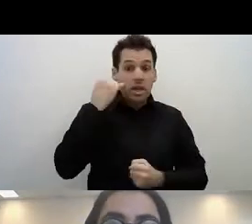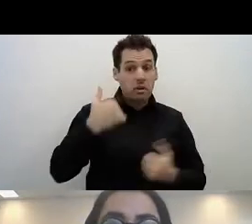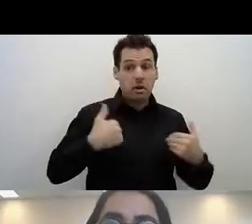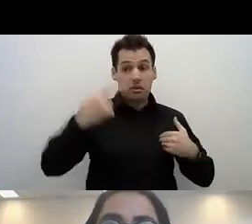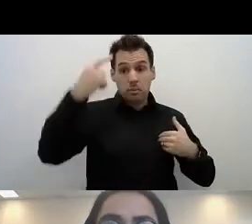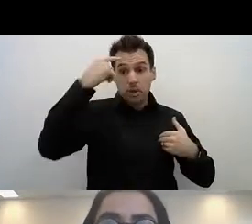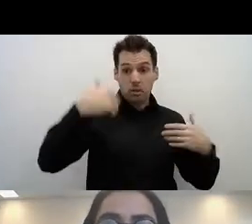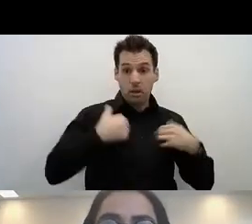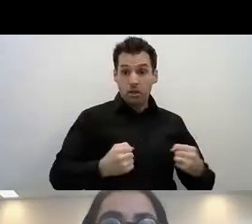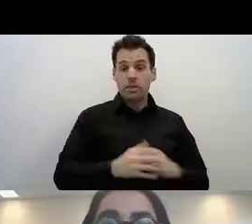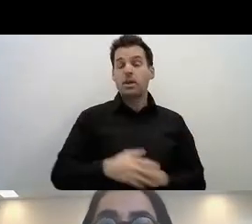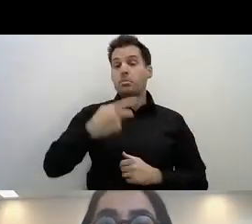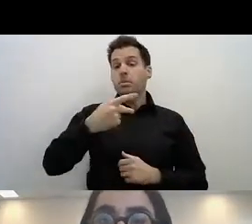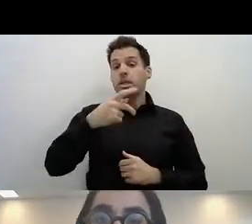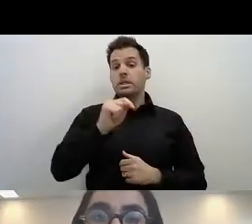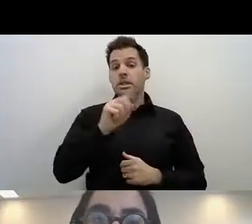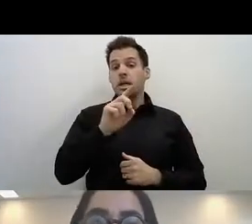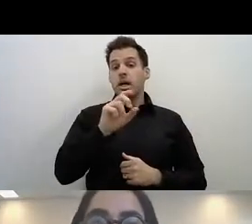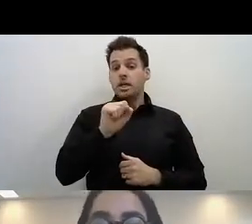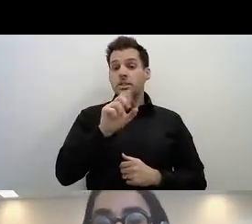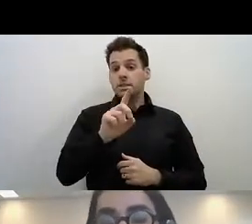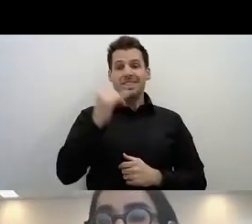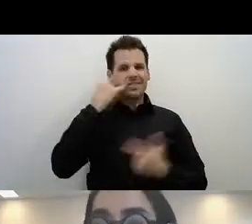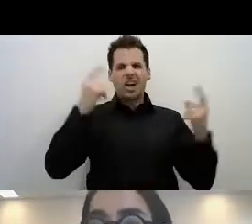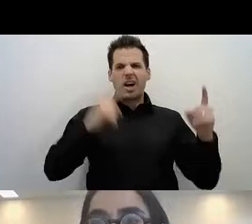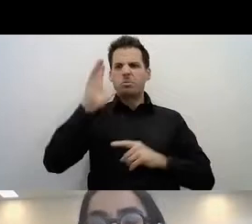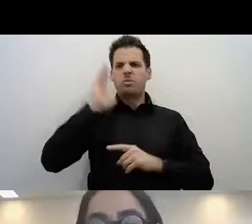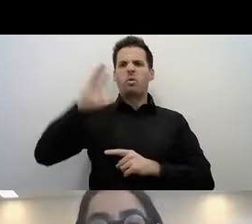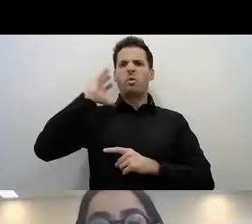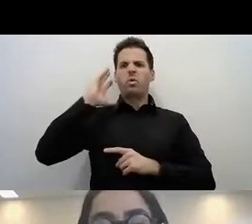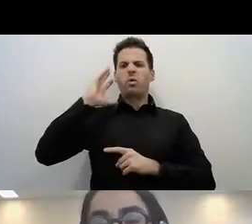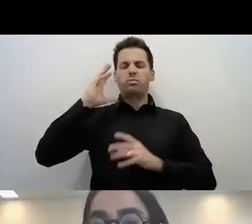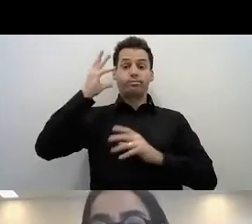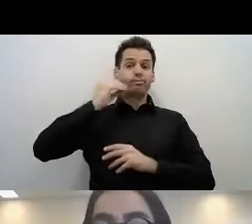disorder etc and i'll give you an example of a case that involves a service animal that